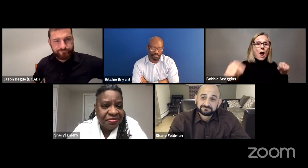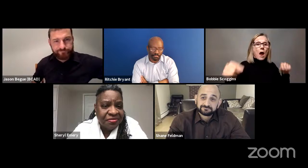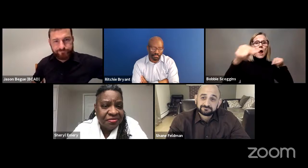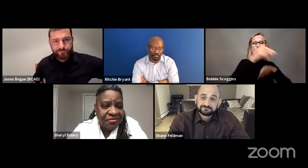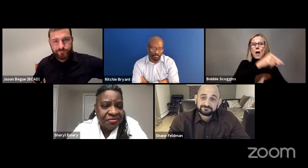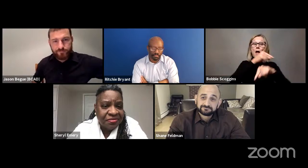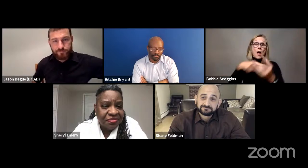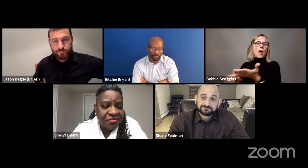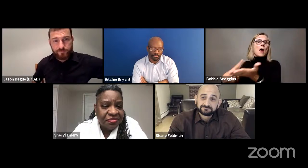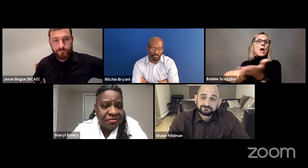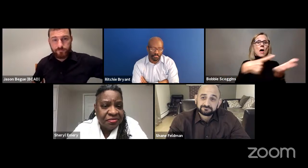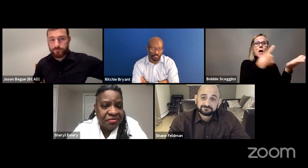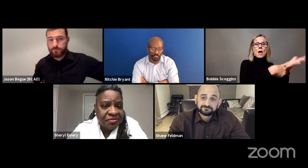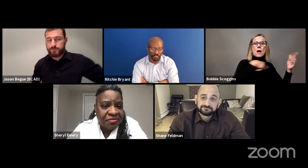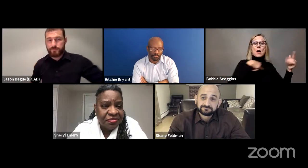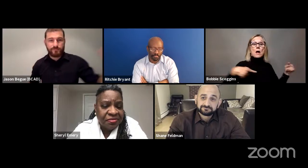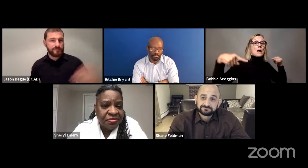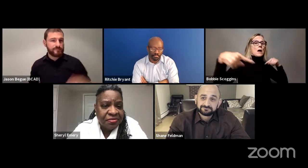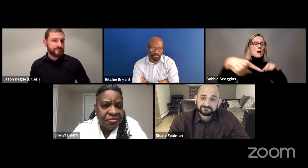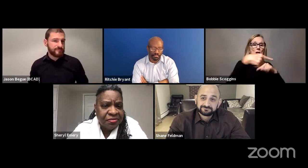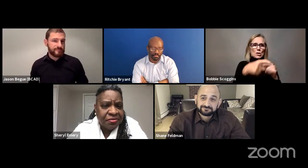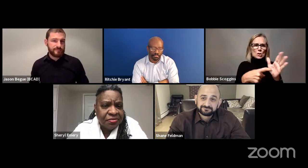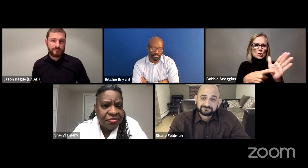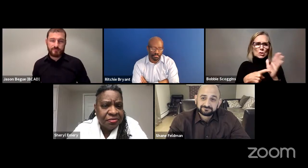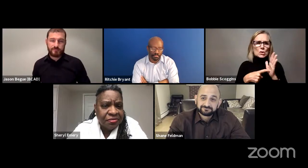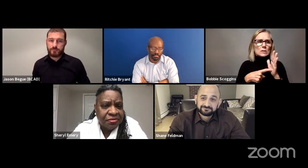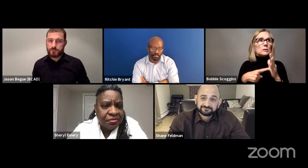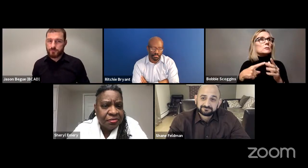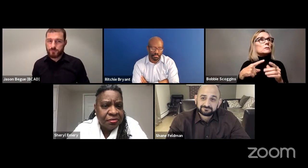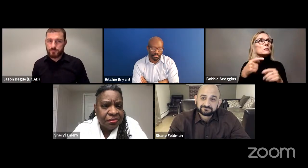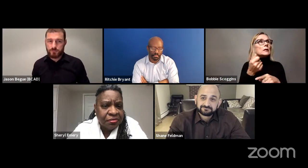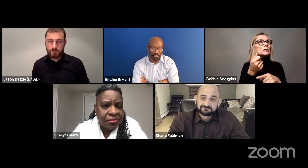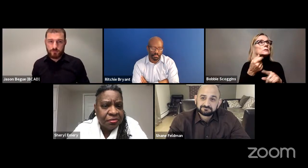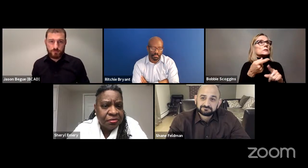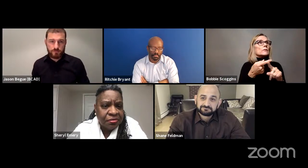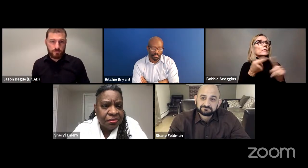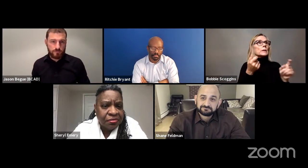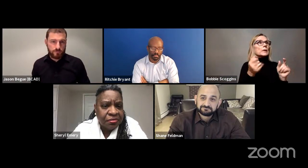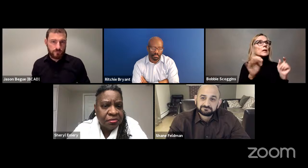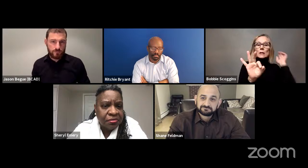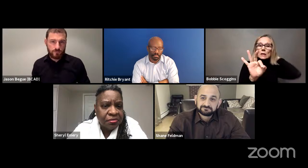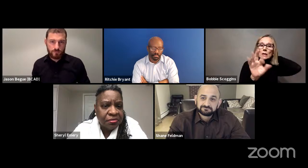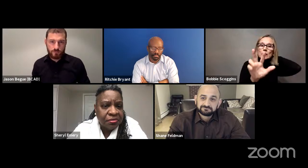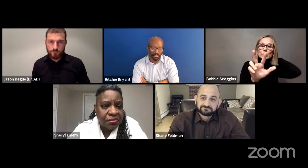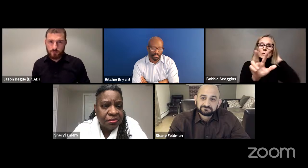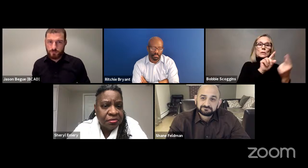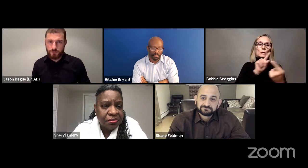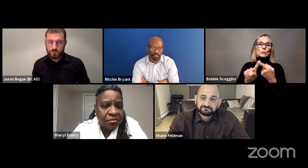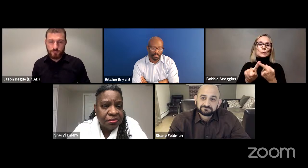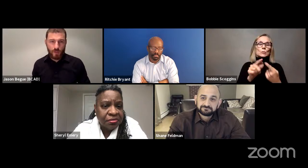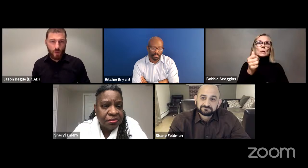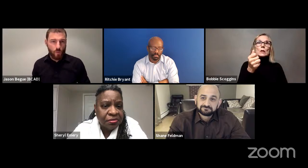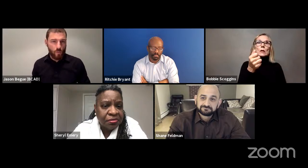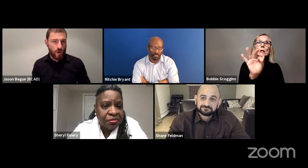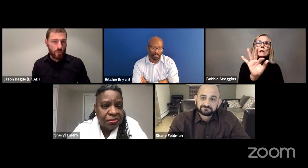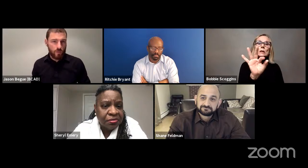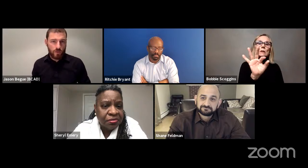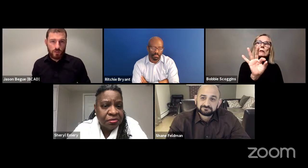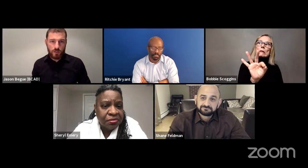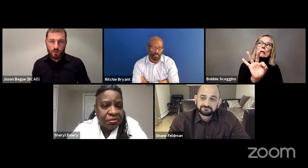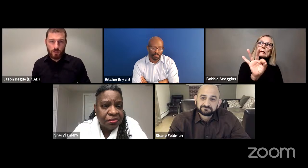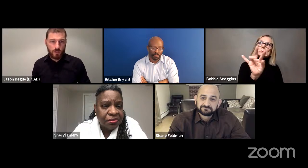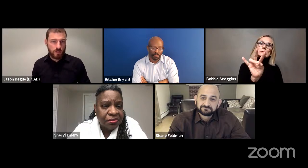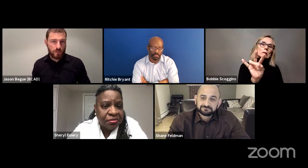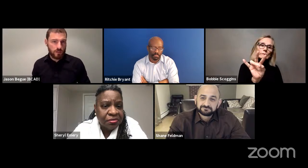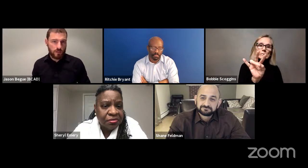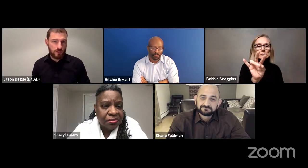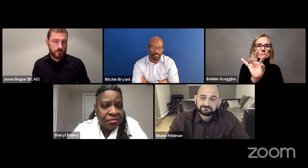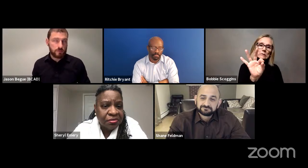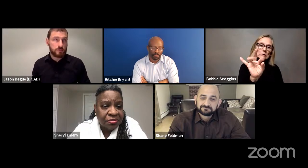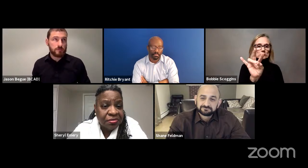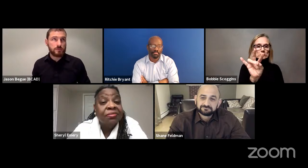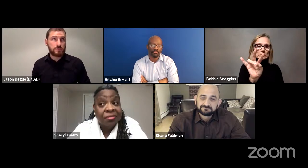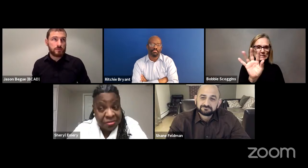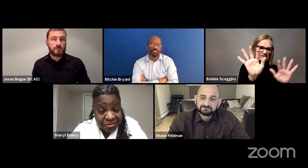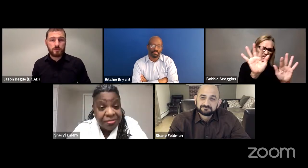around it. All the perspectives and discussions that were had that went from '93 until '97,